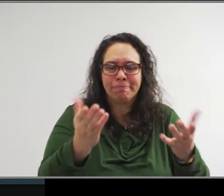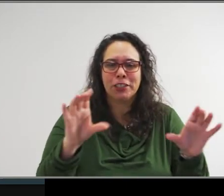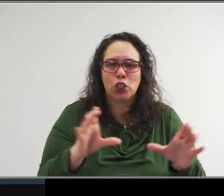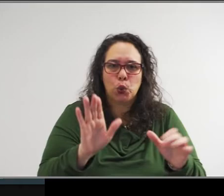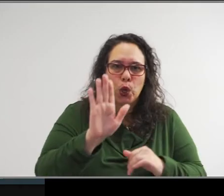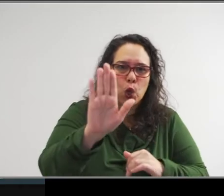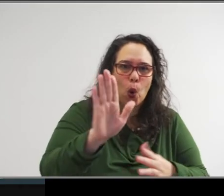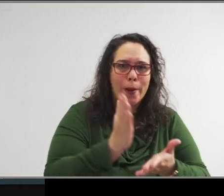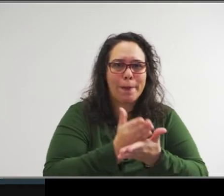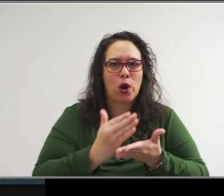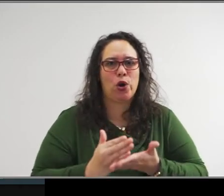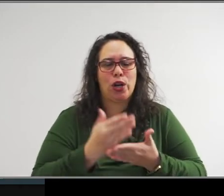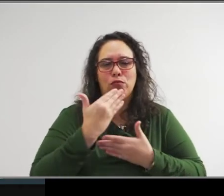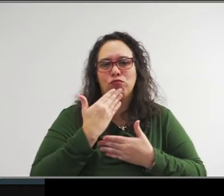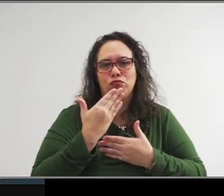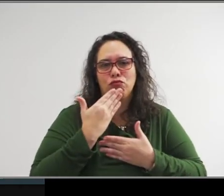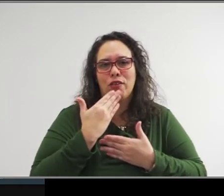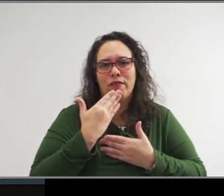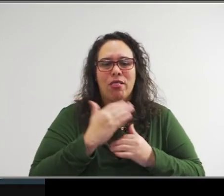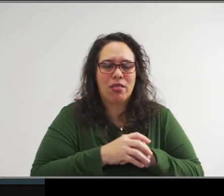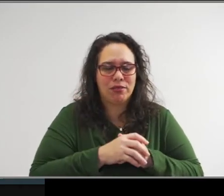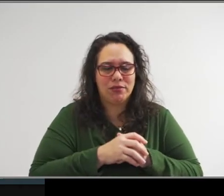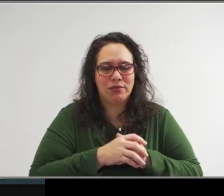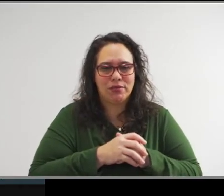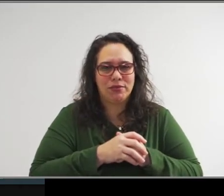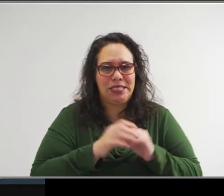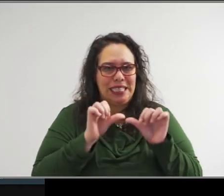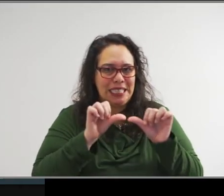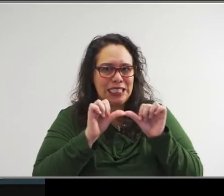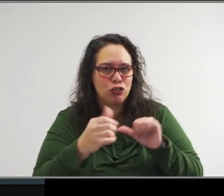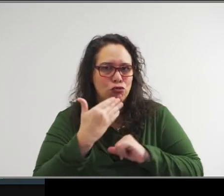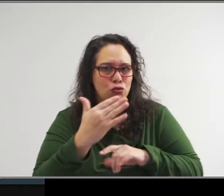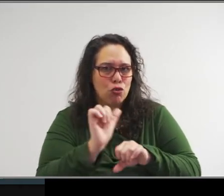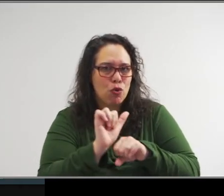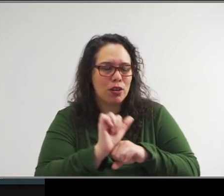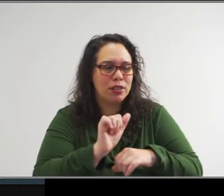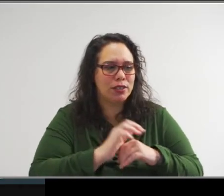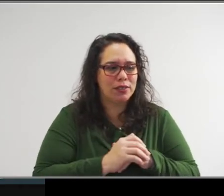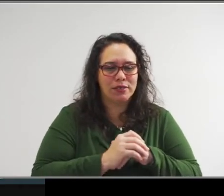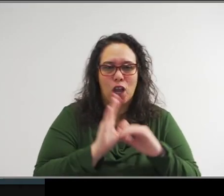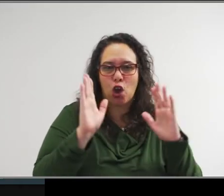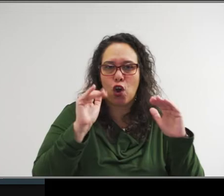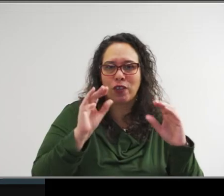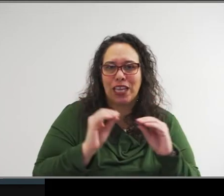I just am really grateful for all of that continued good work. And hopefully there is a lot more light to come.